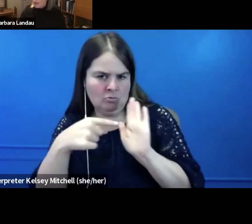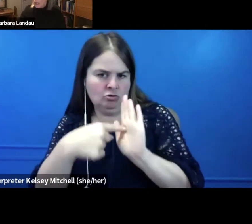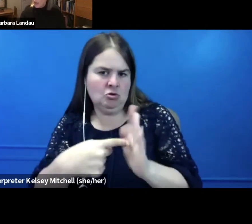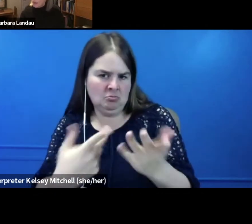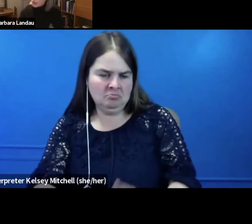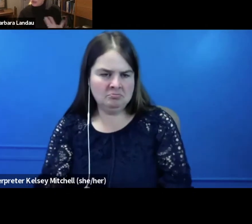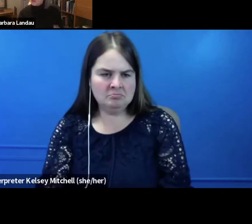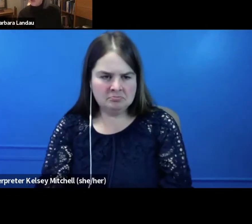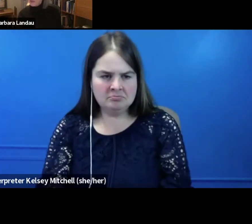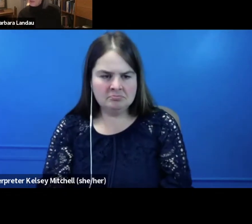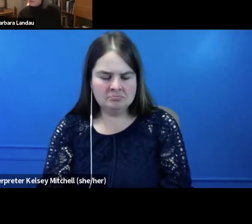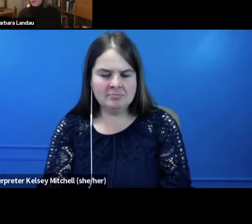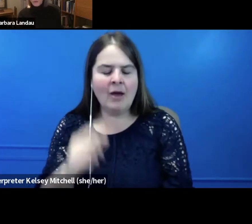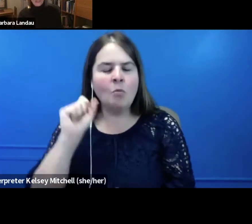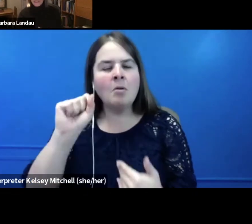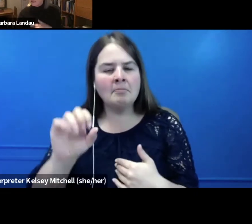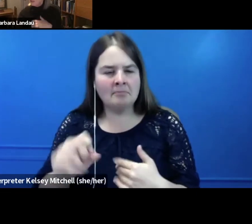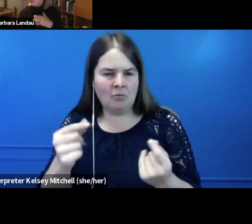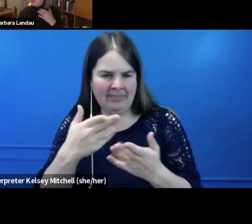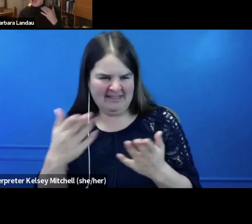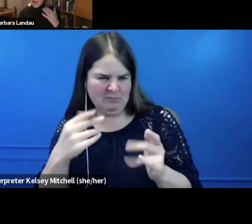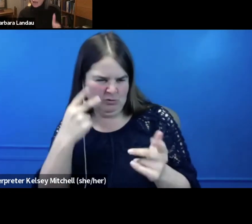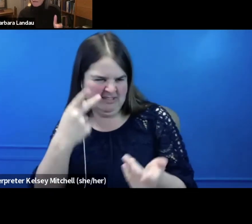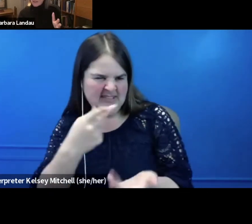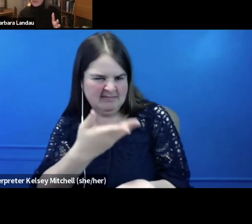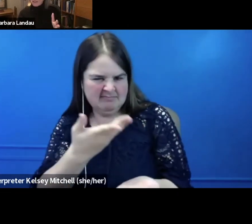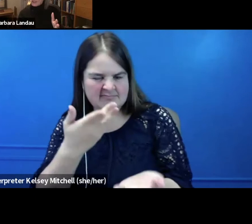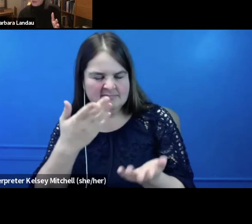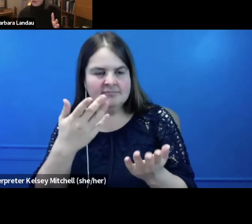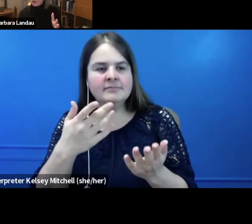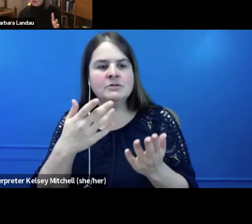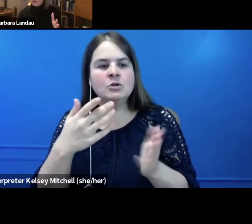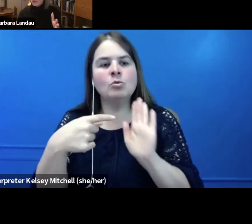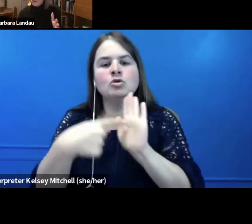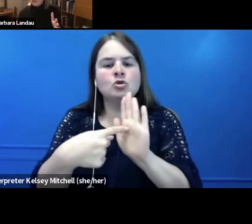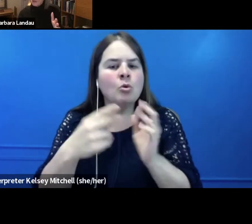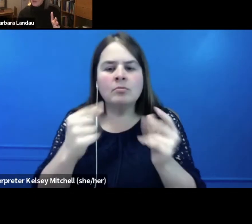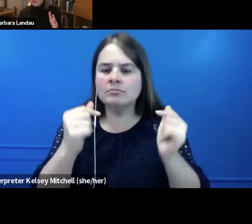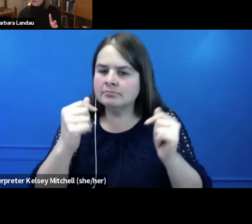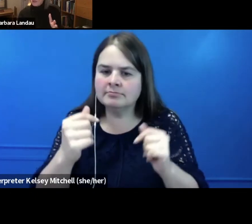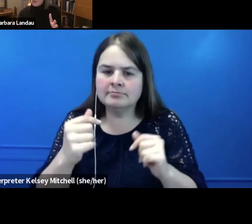they come but this is the way the objects are presented